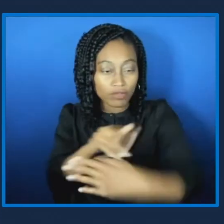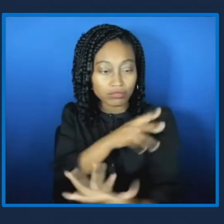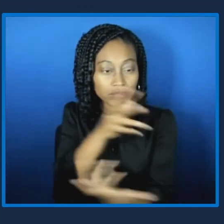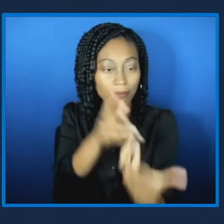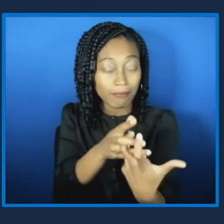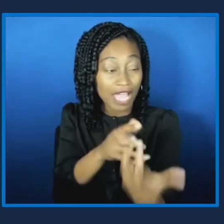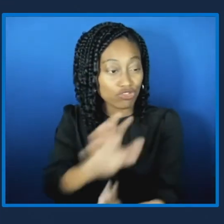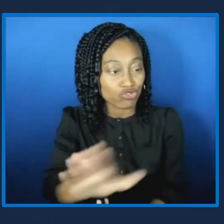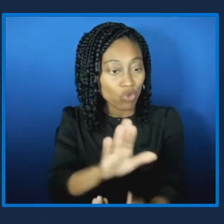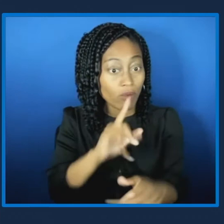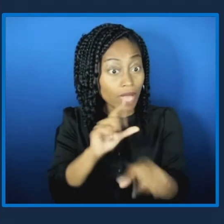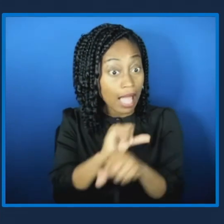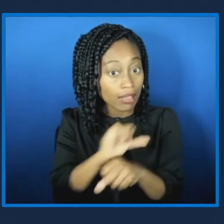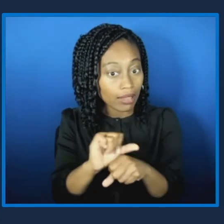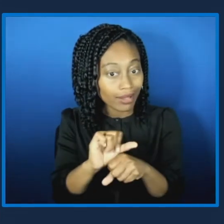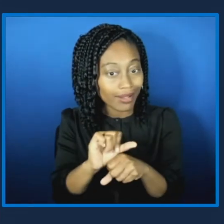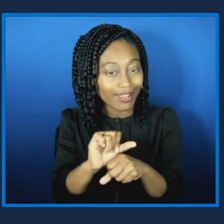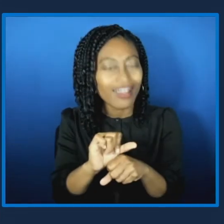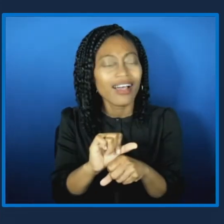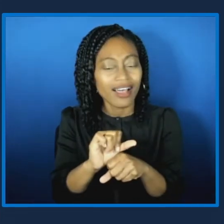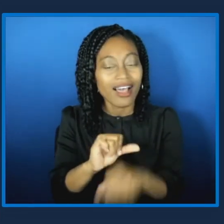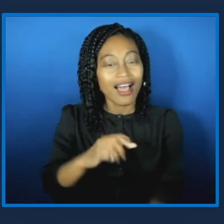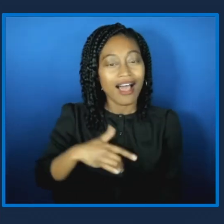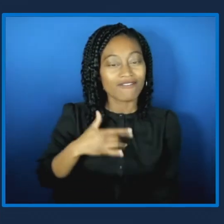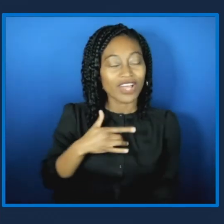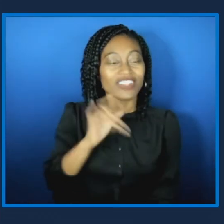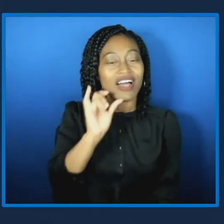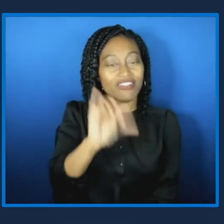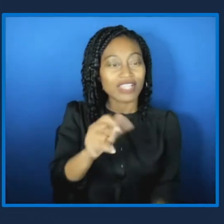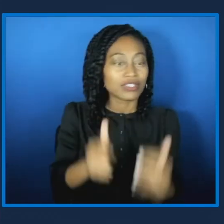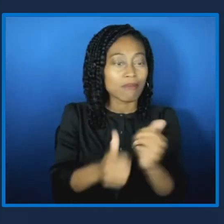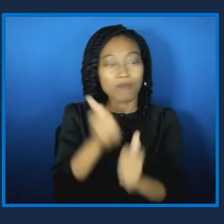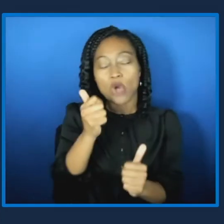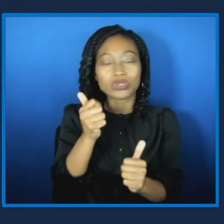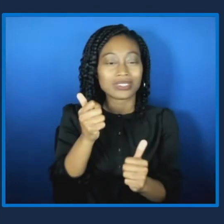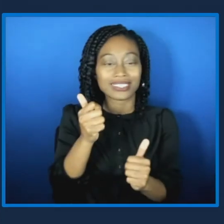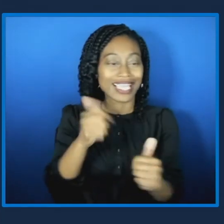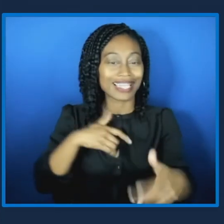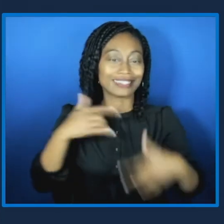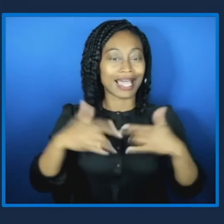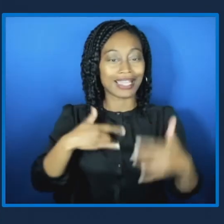So for me, that has been most exciting to see. That's great.